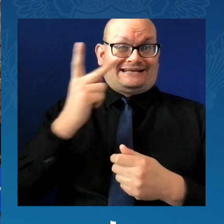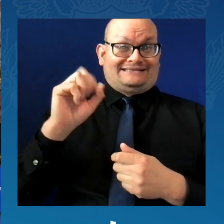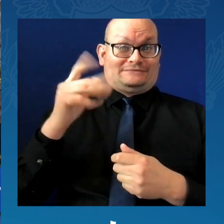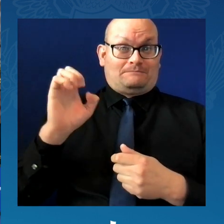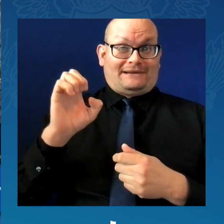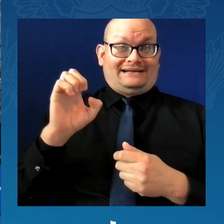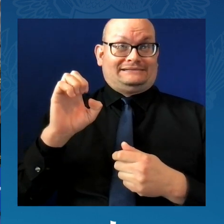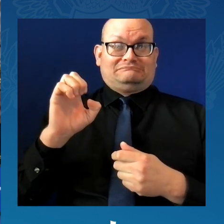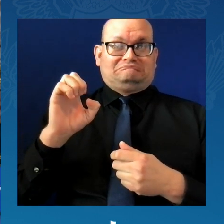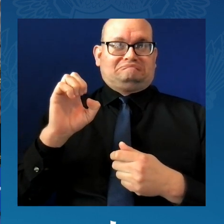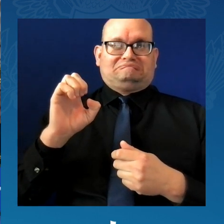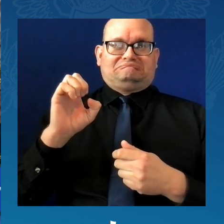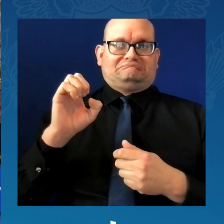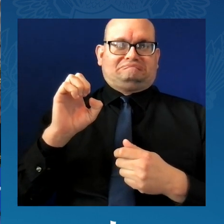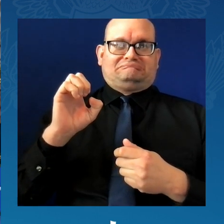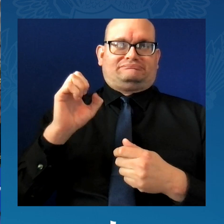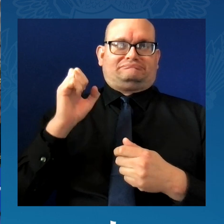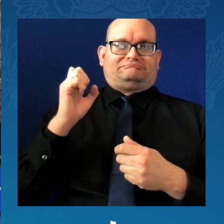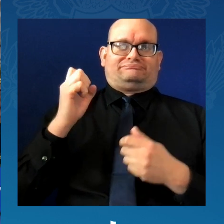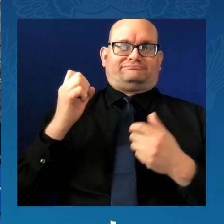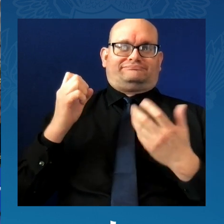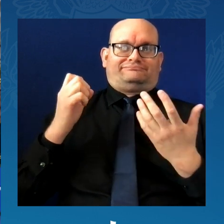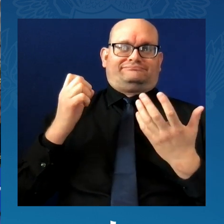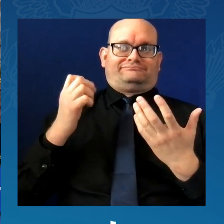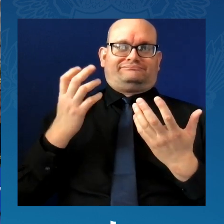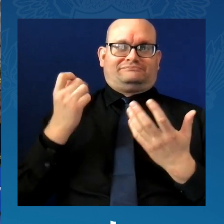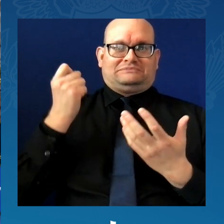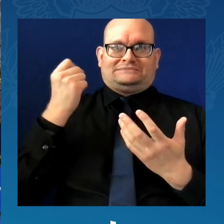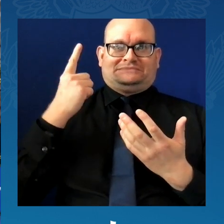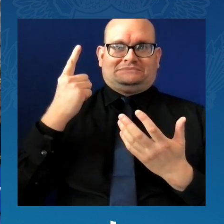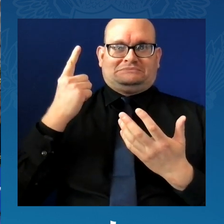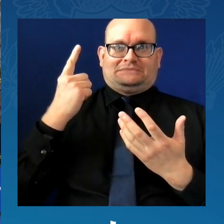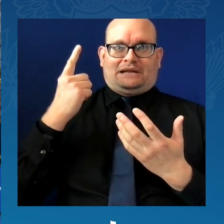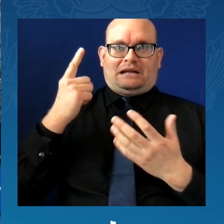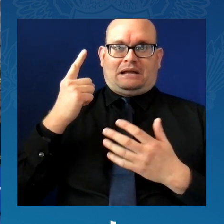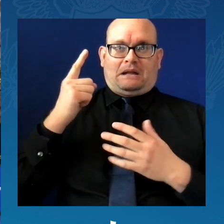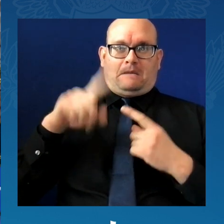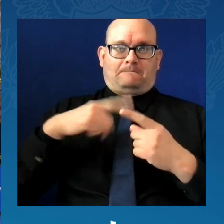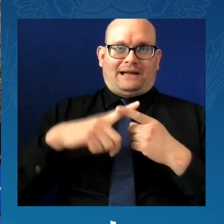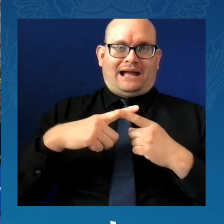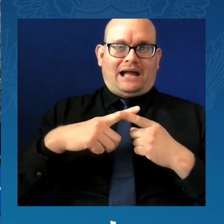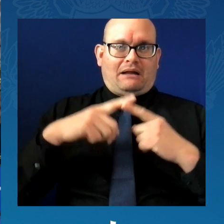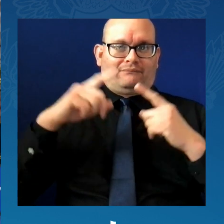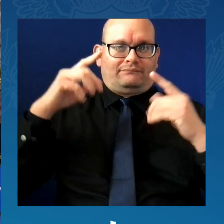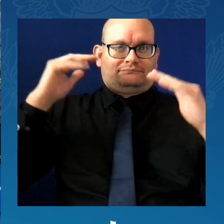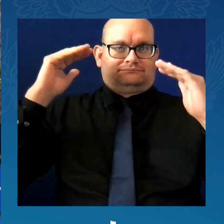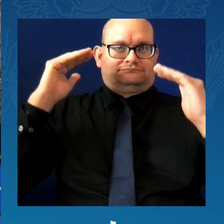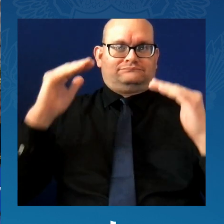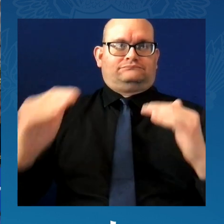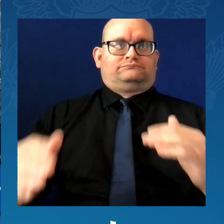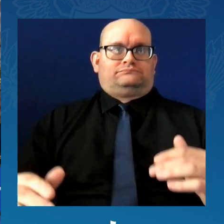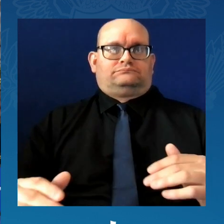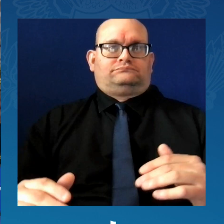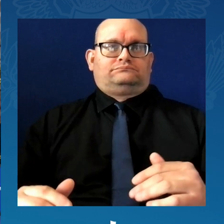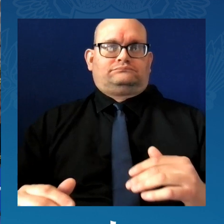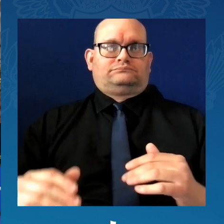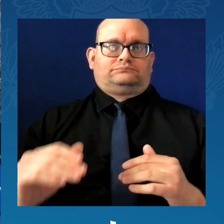that they had the passion. But there was an entry point for them. And so if you can talk about your work